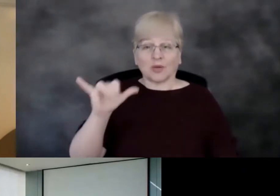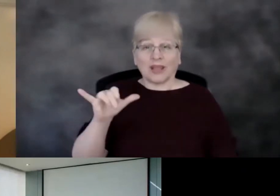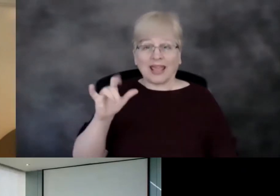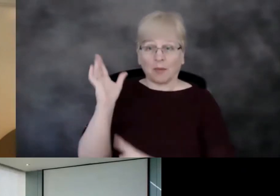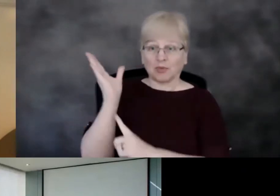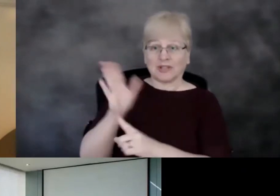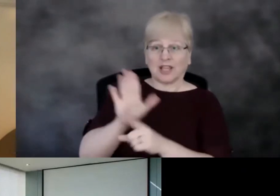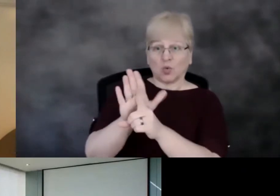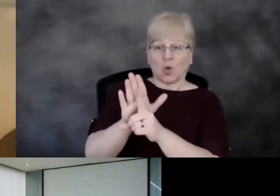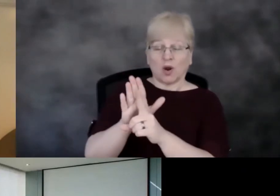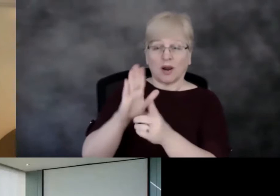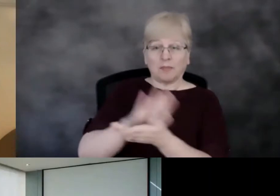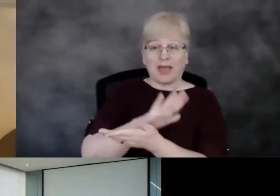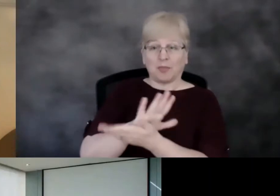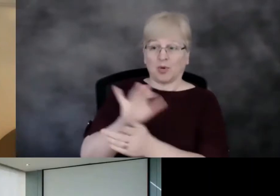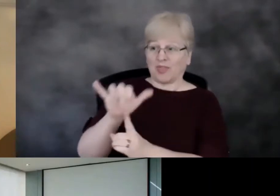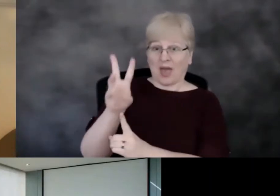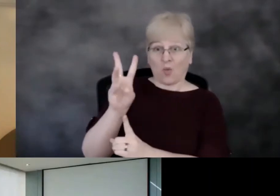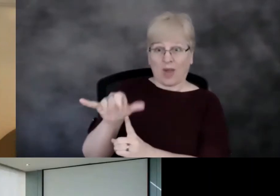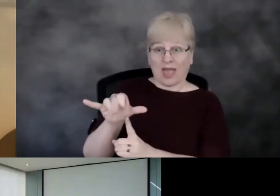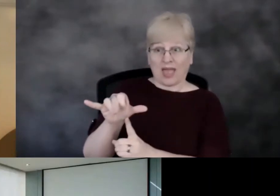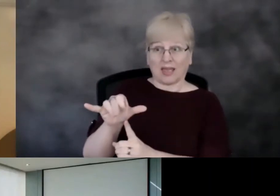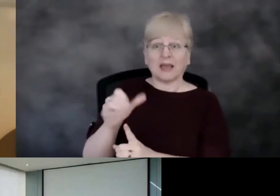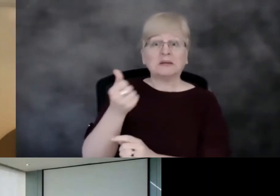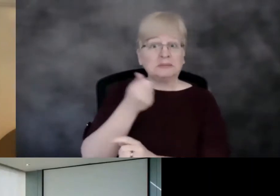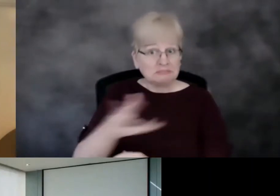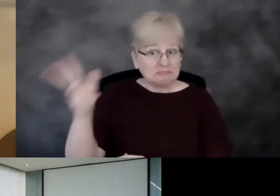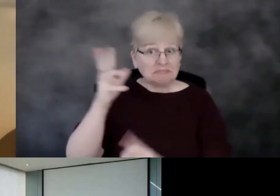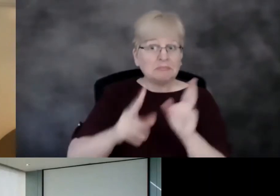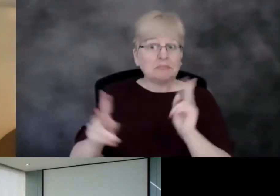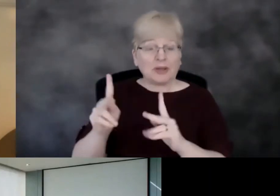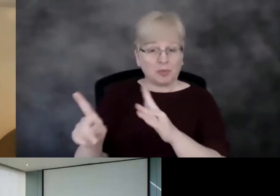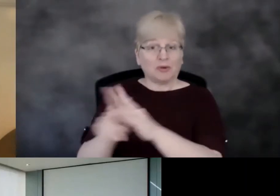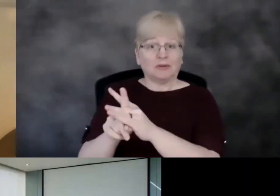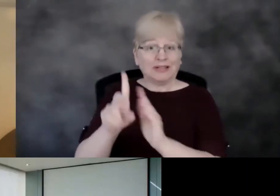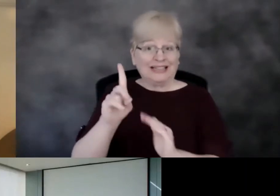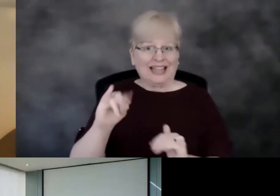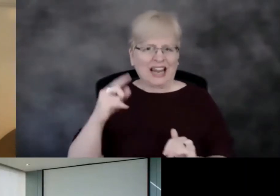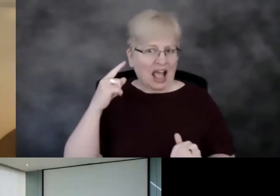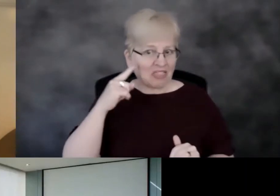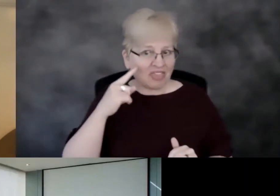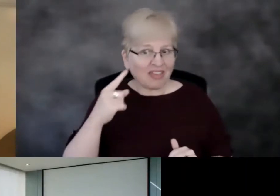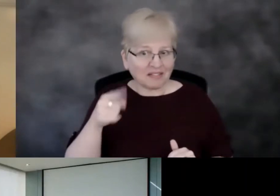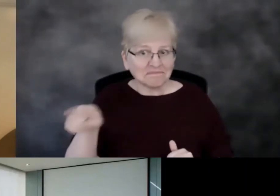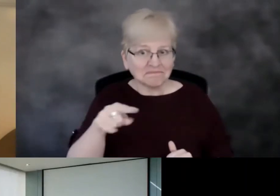16:09:15 Those individuals chose to do so, and I think had a lot of fun with it, and